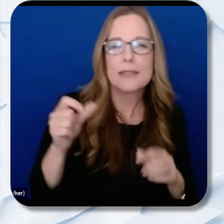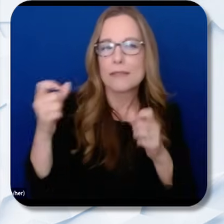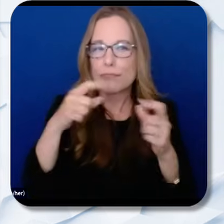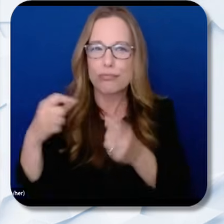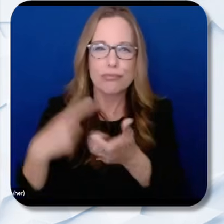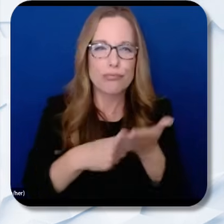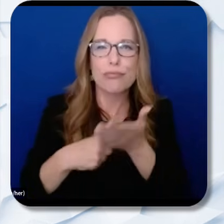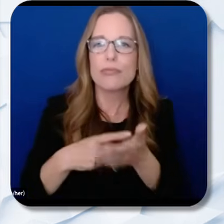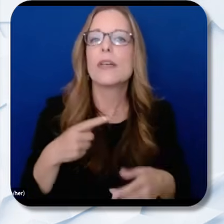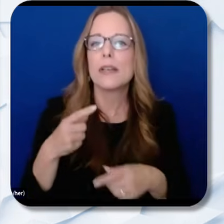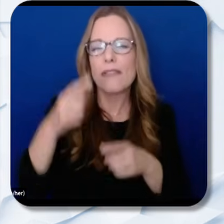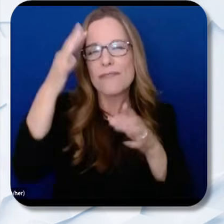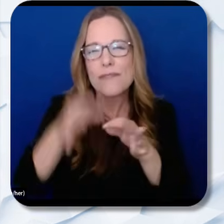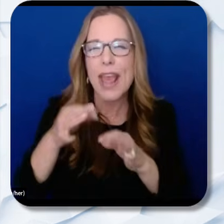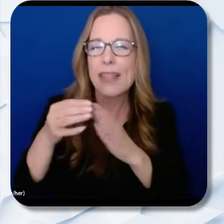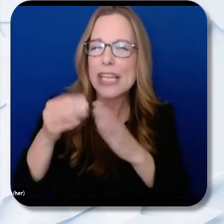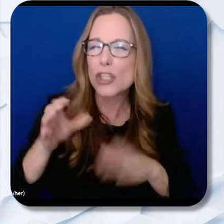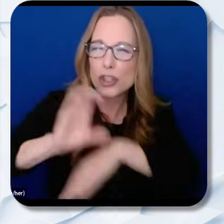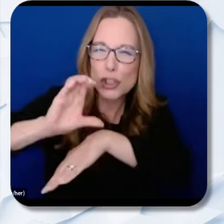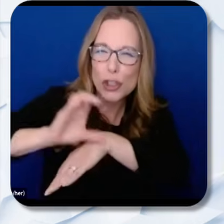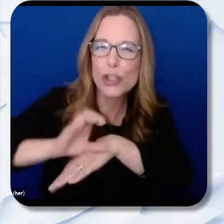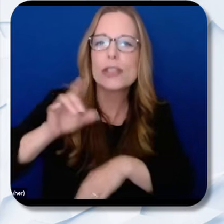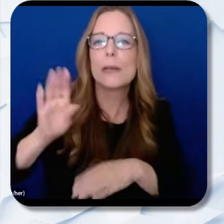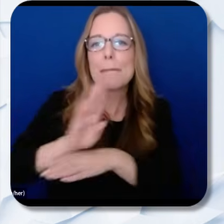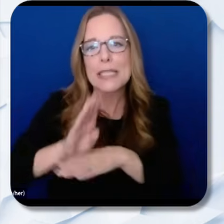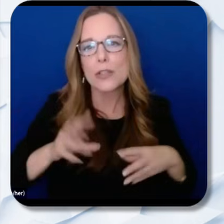And those community members would end up being people that, you know,